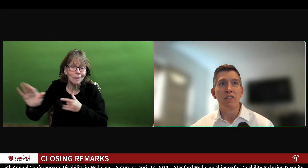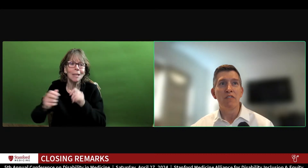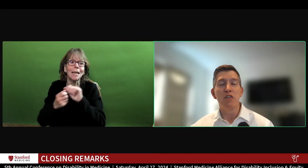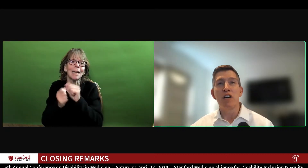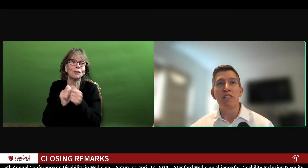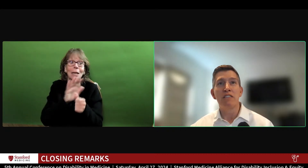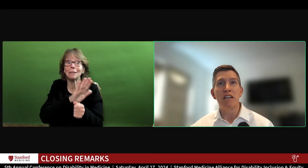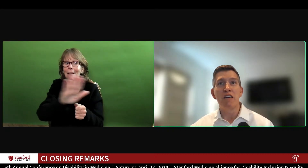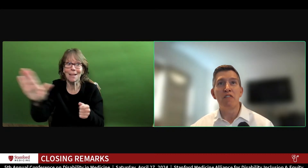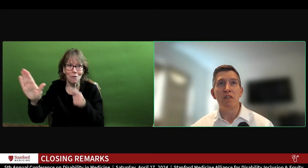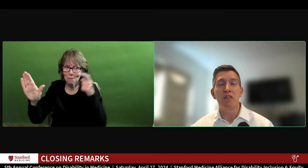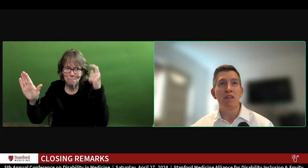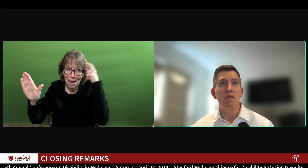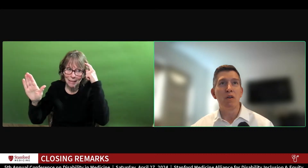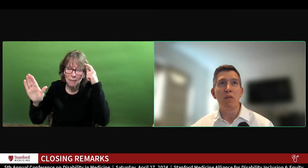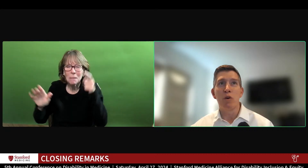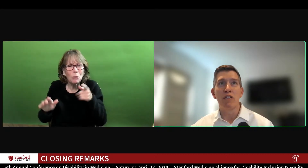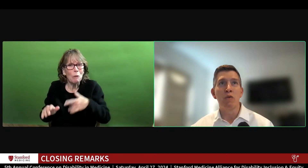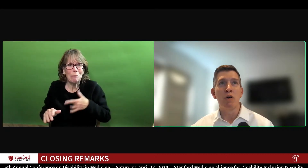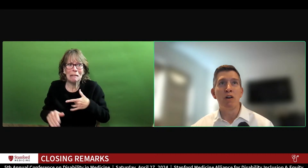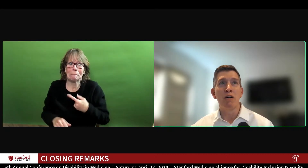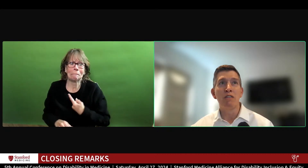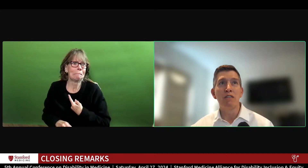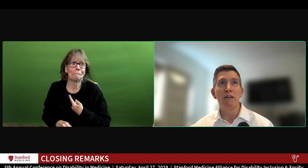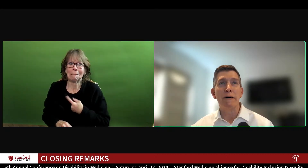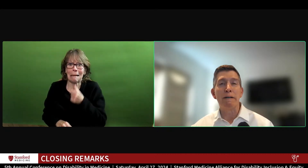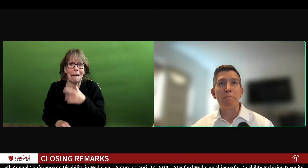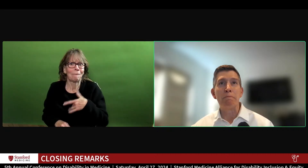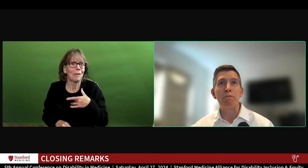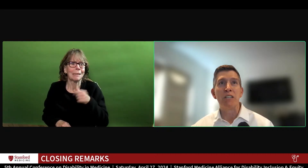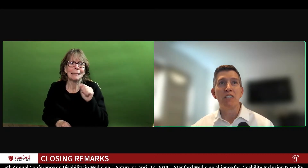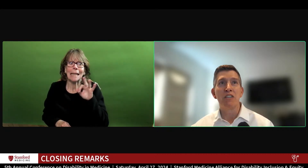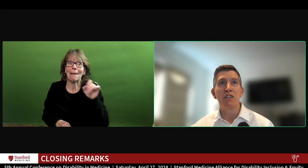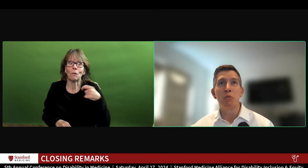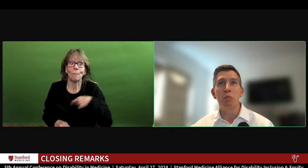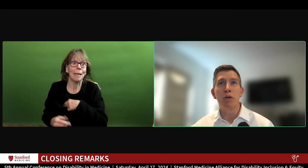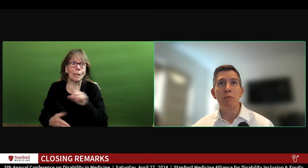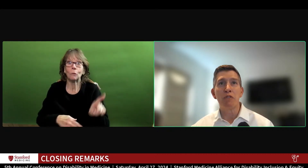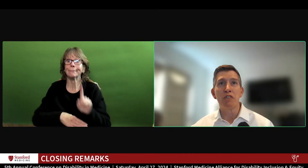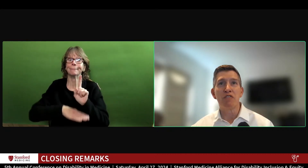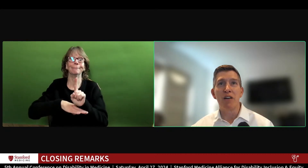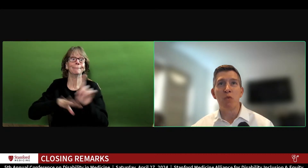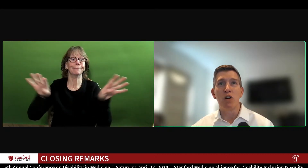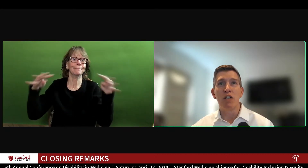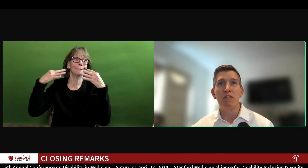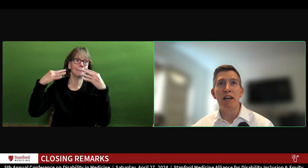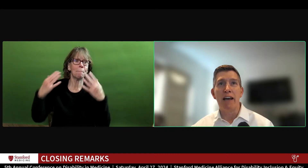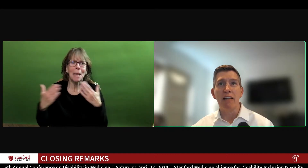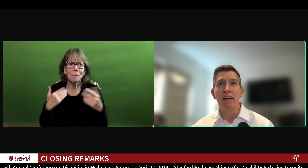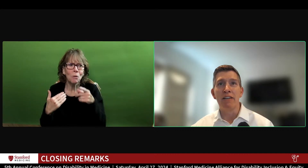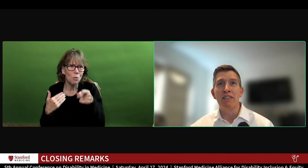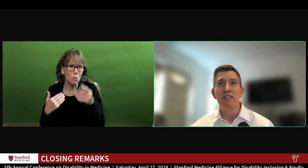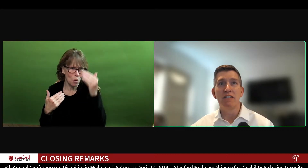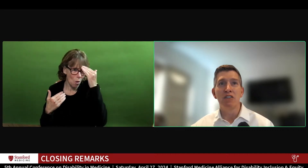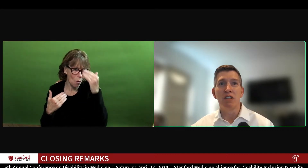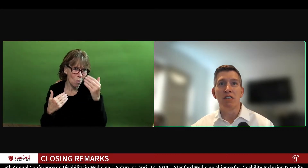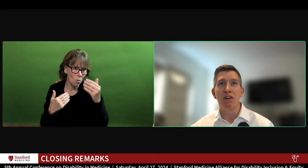If you're not safe where you are, perhaps you can find one ally,